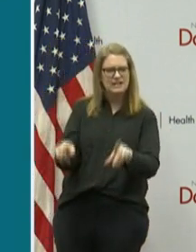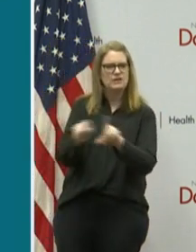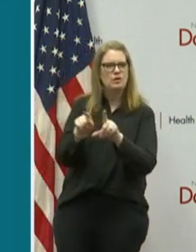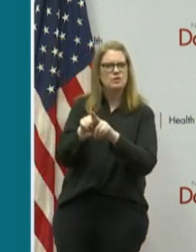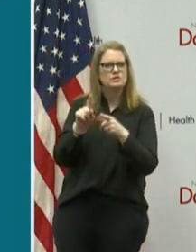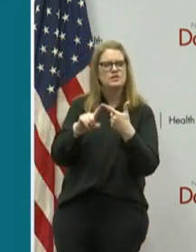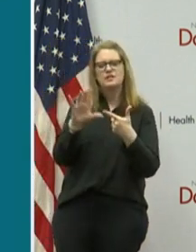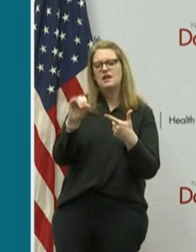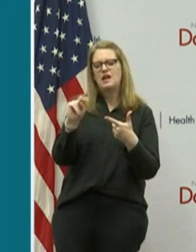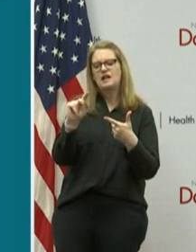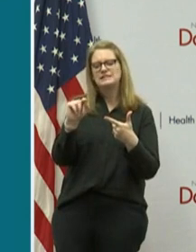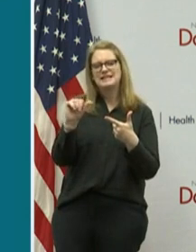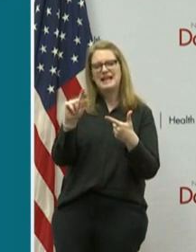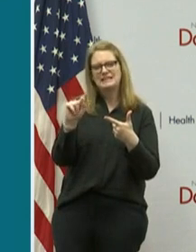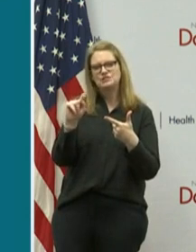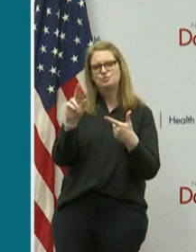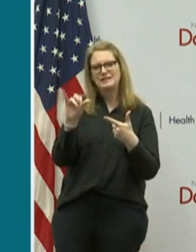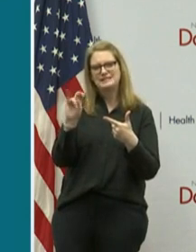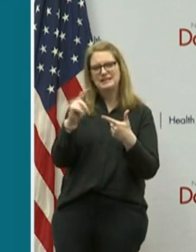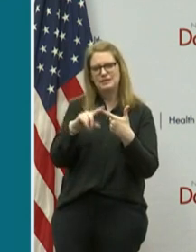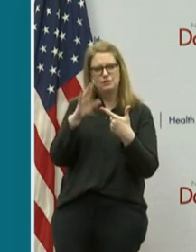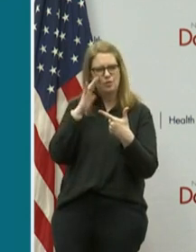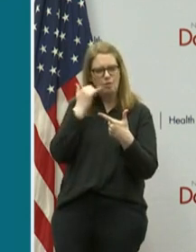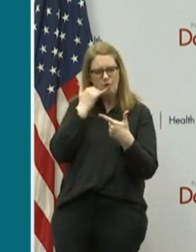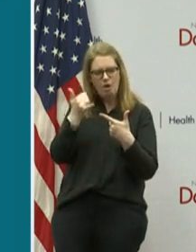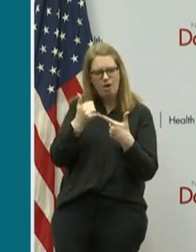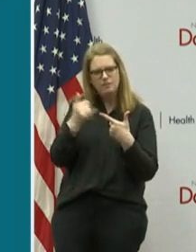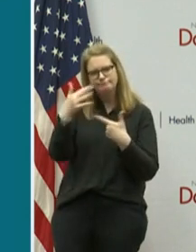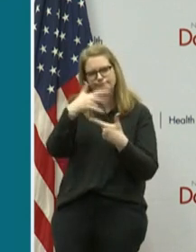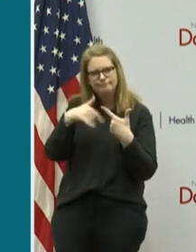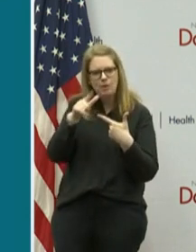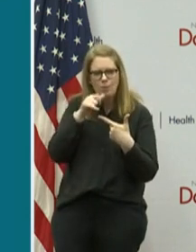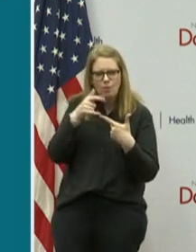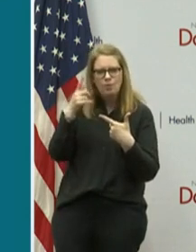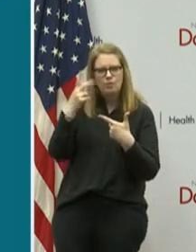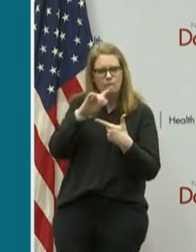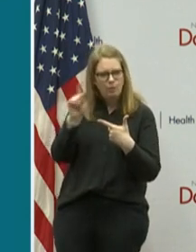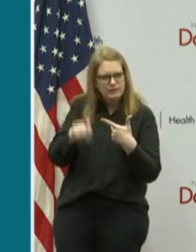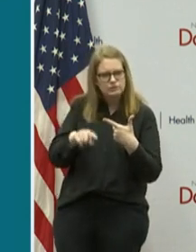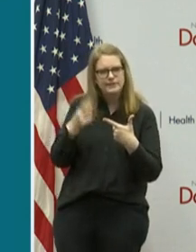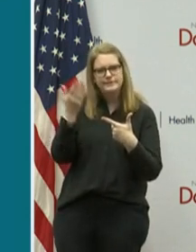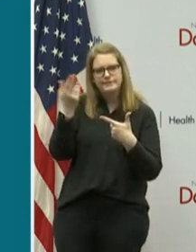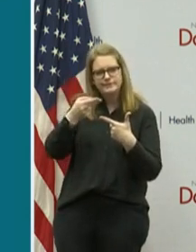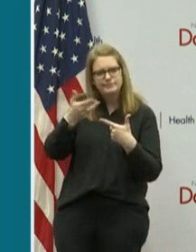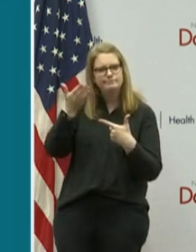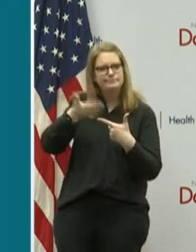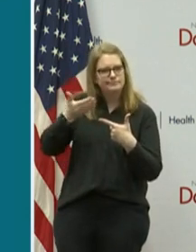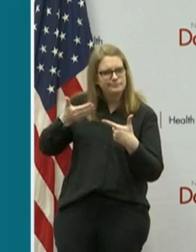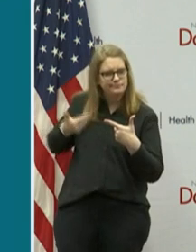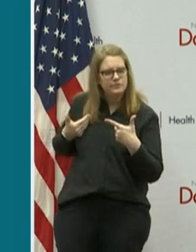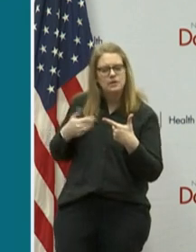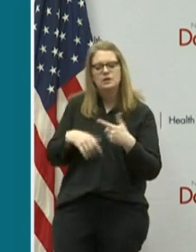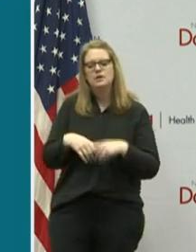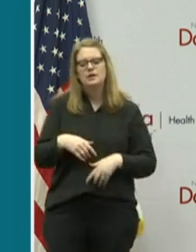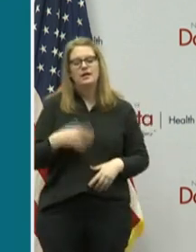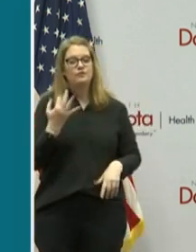NORTH DAKOTA NATIONAL GUARD, OUR TEAMS THAT ARE LEADING THE TESTING AND CONTACT TRACING,